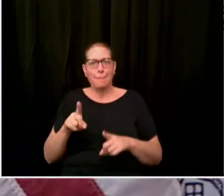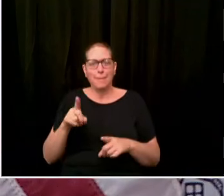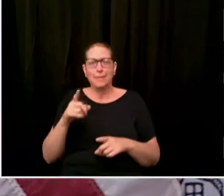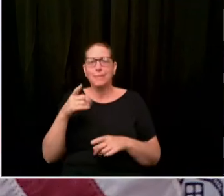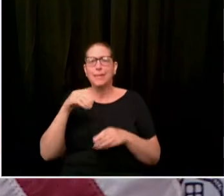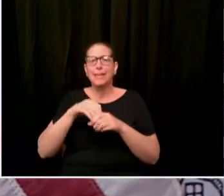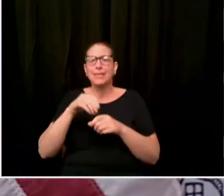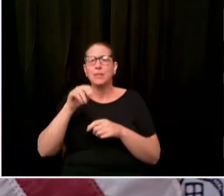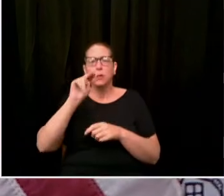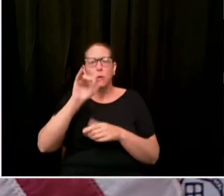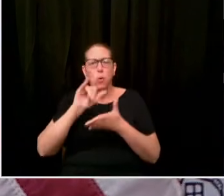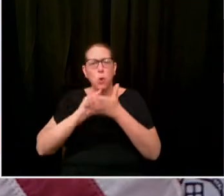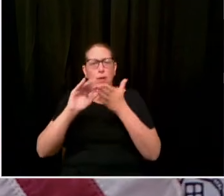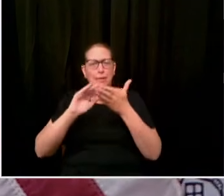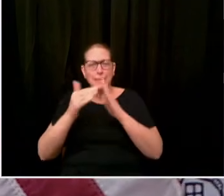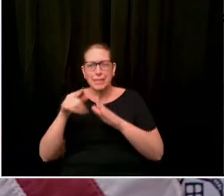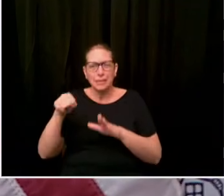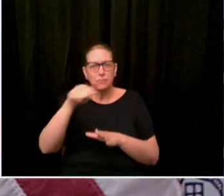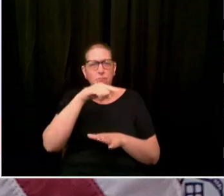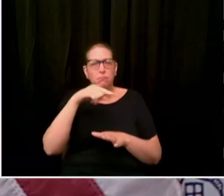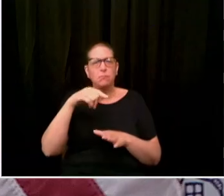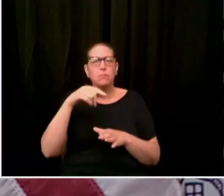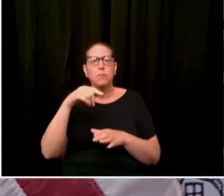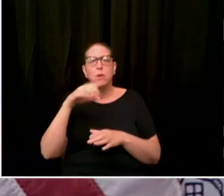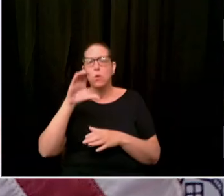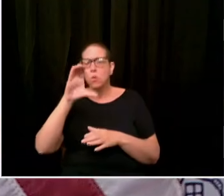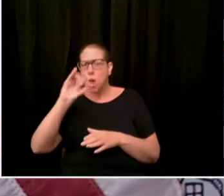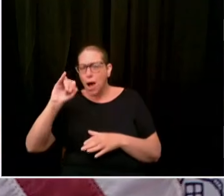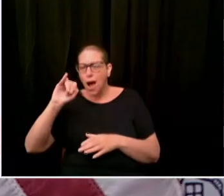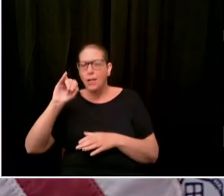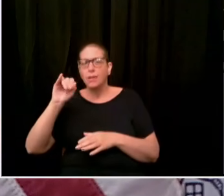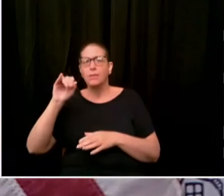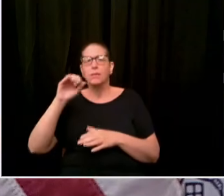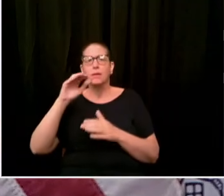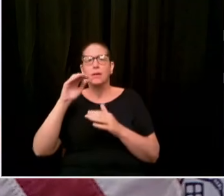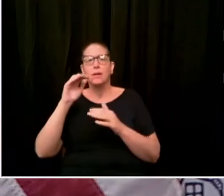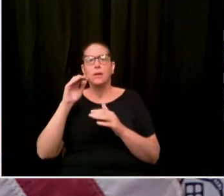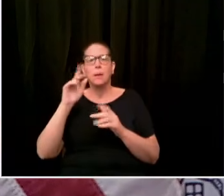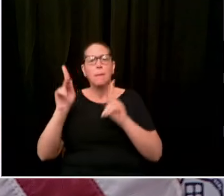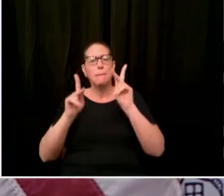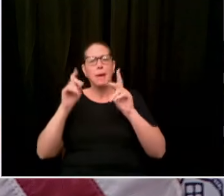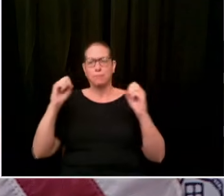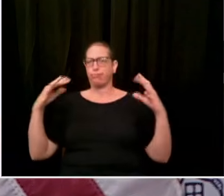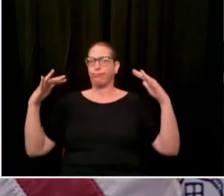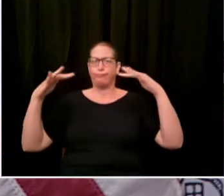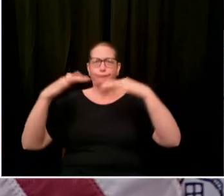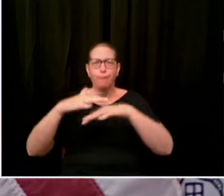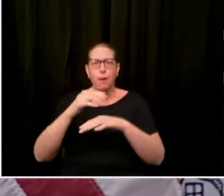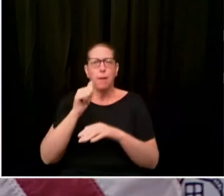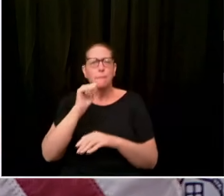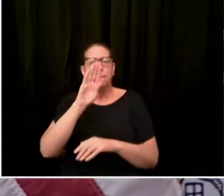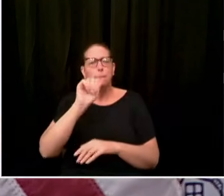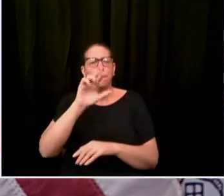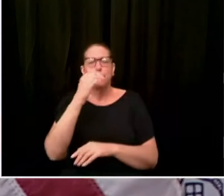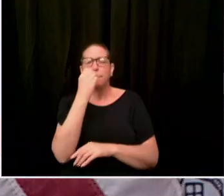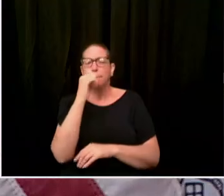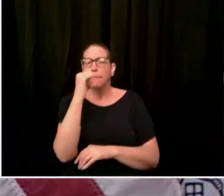WEEKEND THAT NEW YORKERS WERE FLOCKING FROM LOCATIONS TO BARS ON THE UPPER EAST SIDE TO CONEY